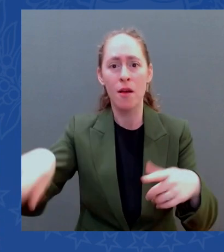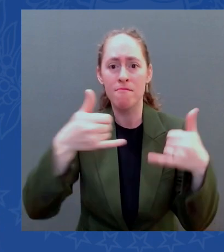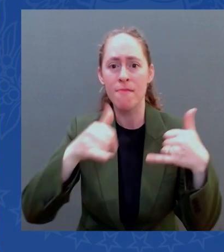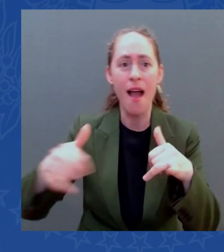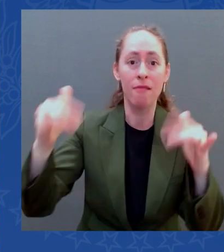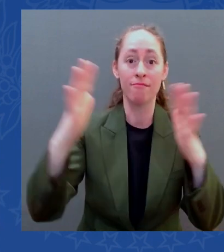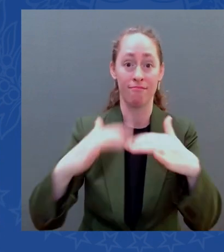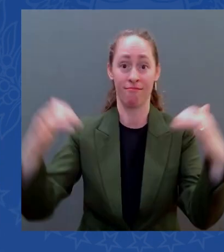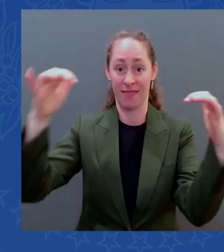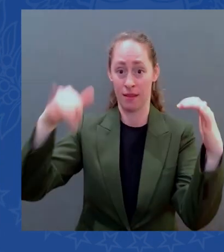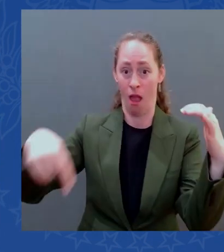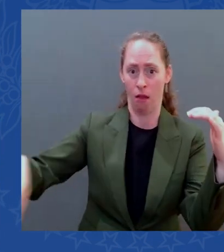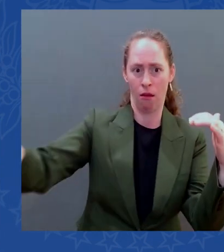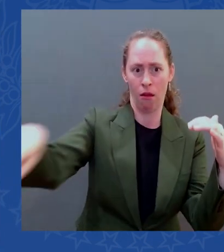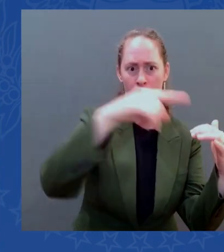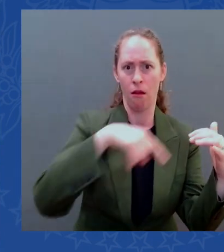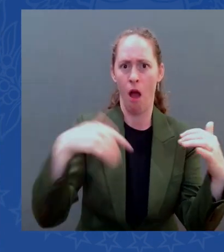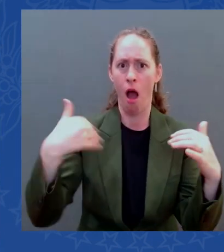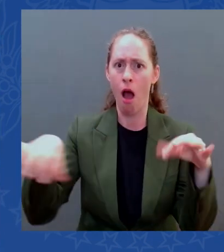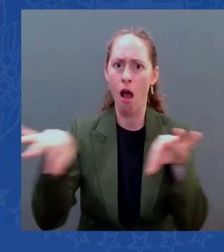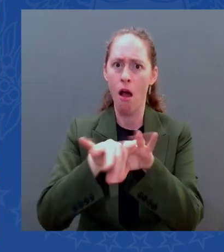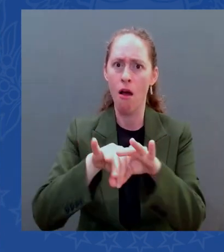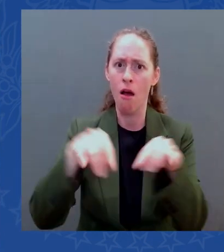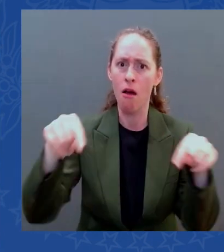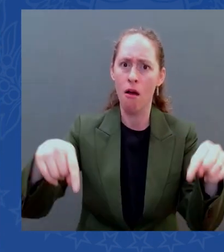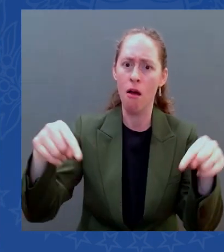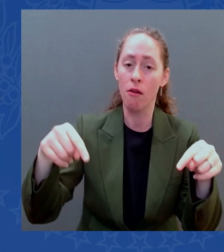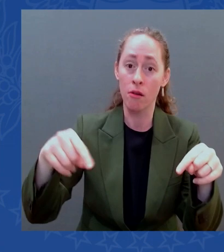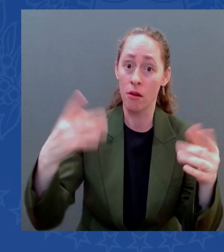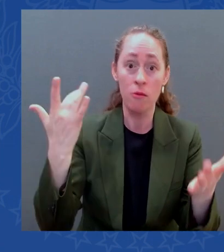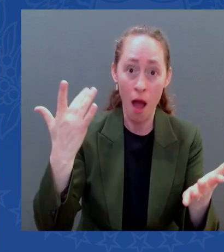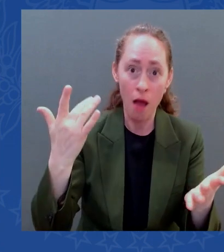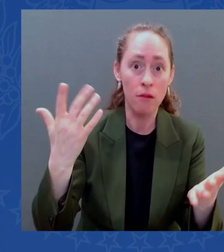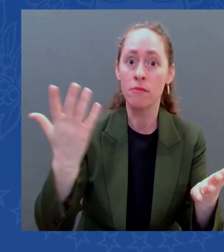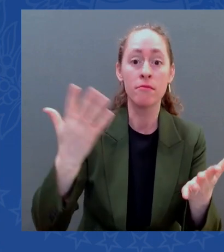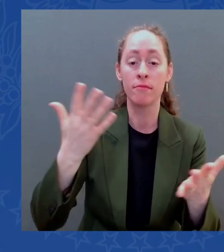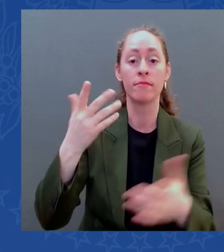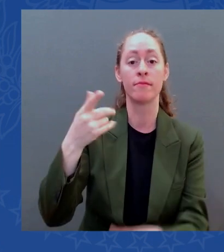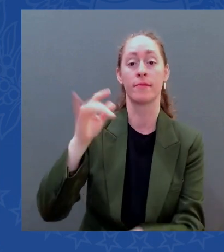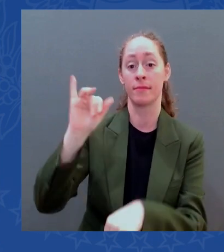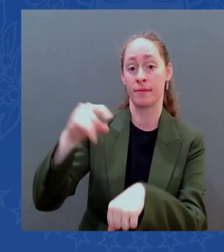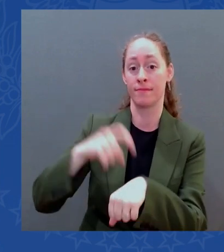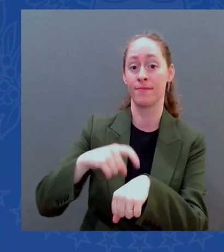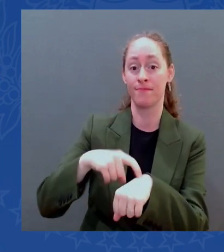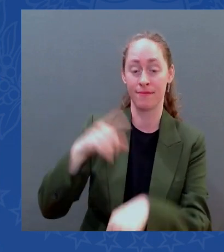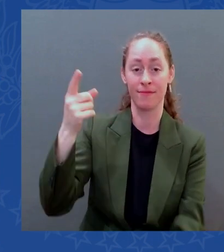came down with Dr. Fauci during the Stanley Cup semifinals to encourage hockey fans